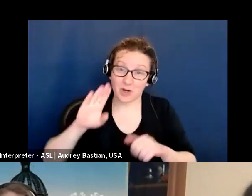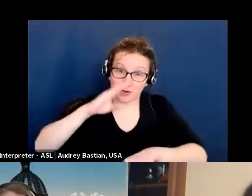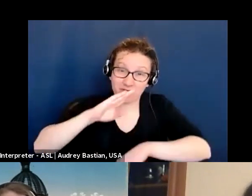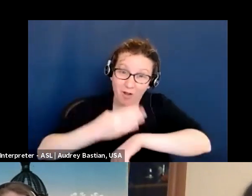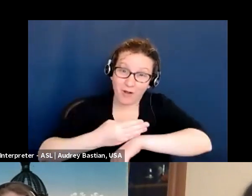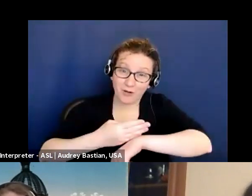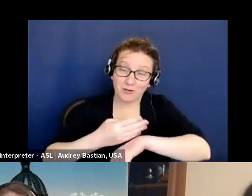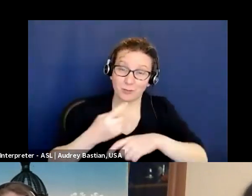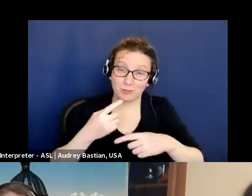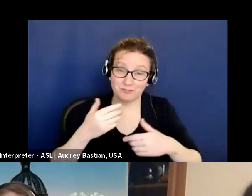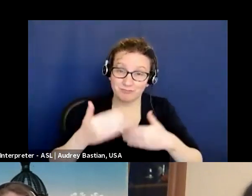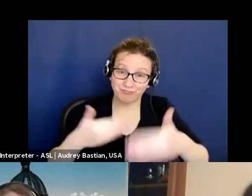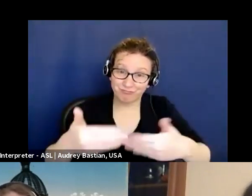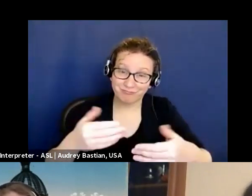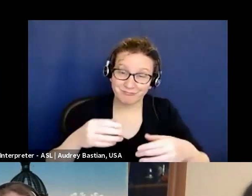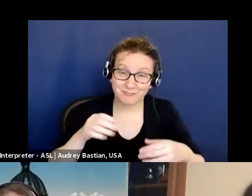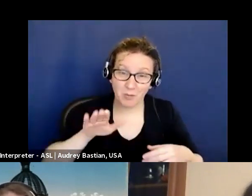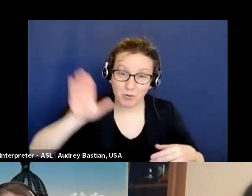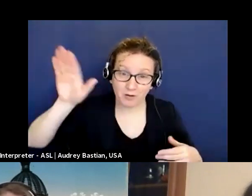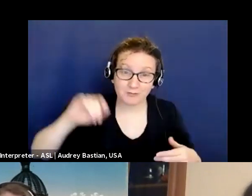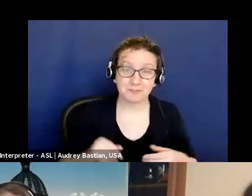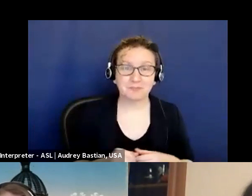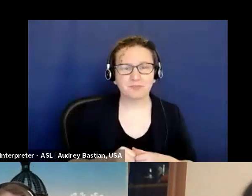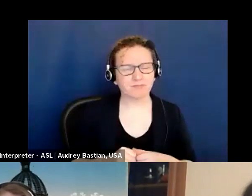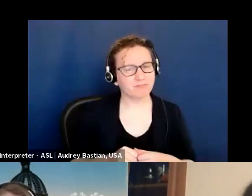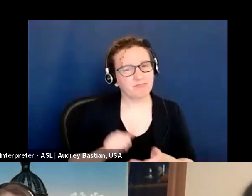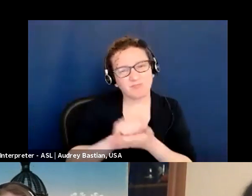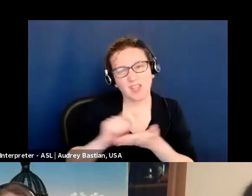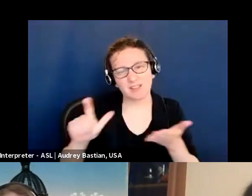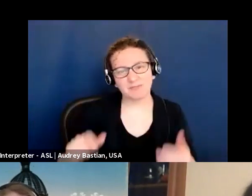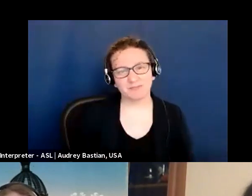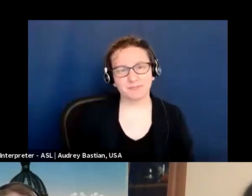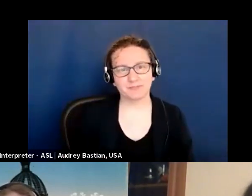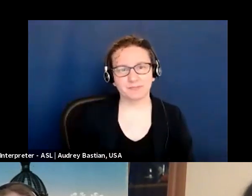abroad. Yeah. I think that was it. >> JUSTIN HARFORD: [Backgroung Noise]